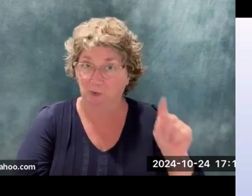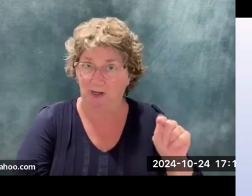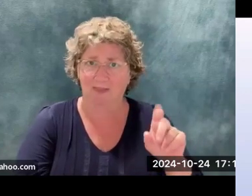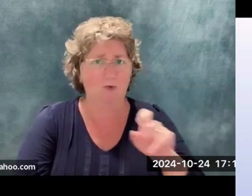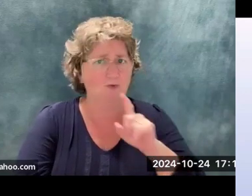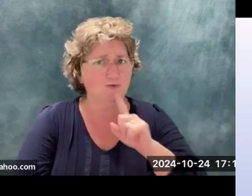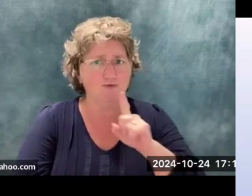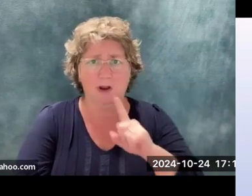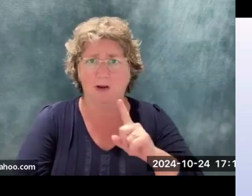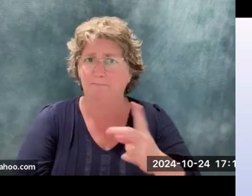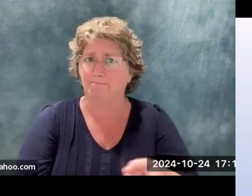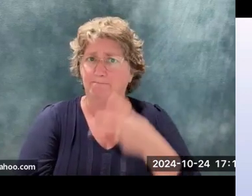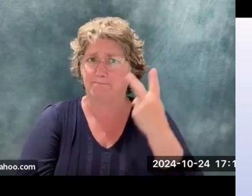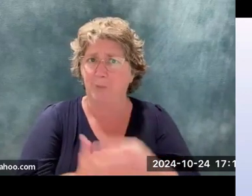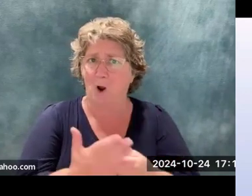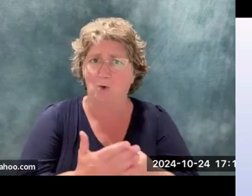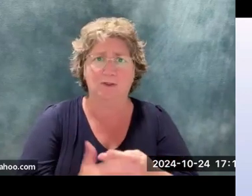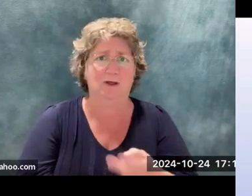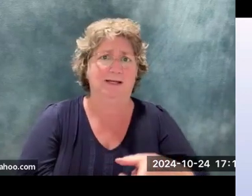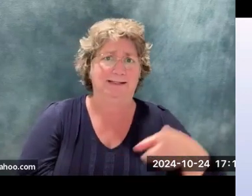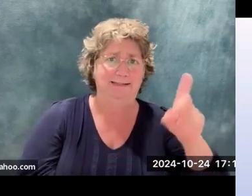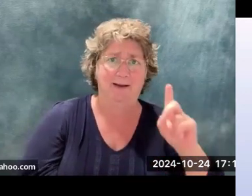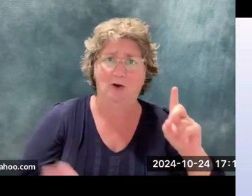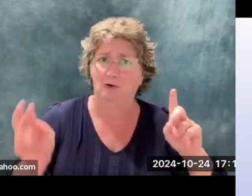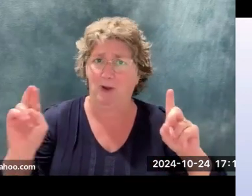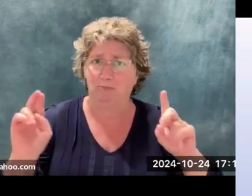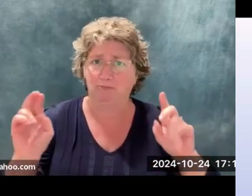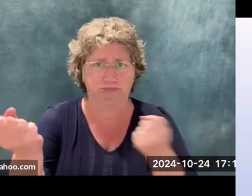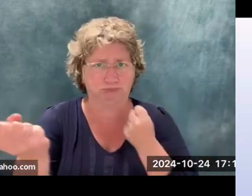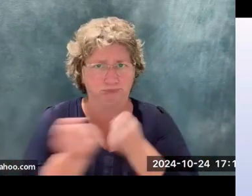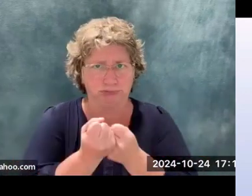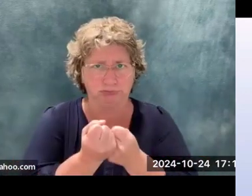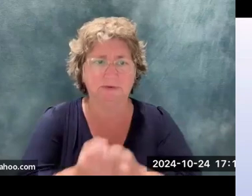And this, vaccines are really the game changer in the COVID-19 pandemic,